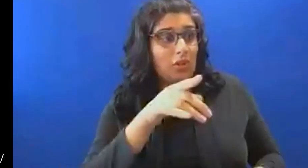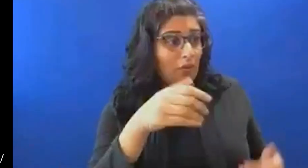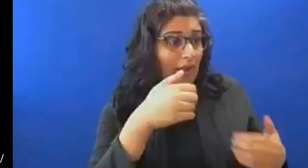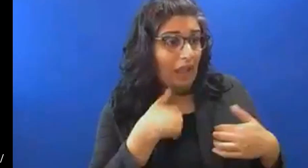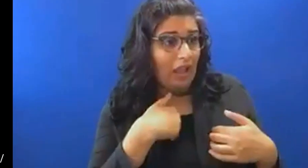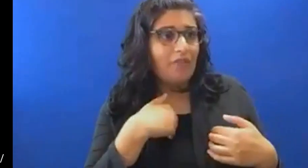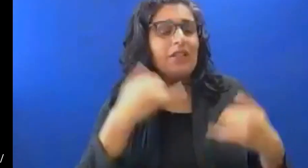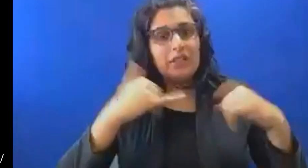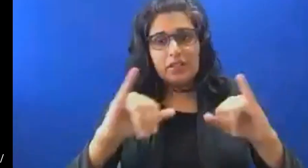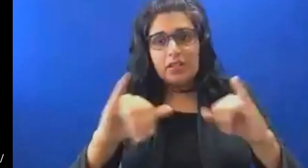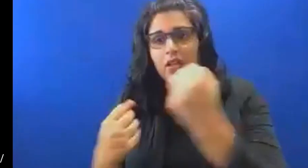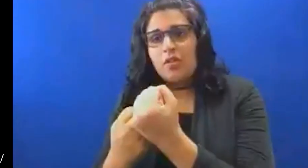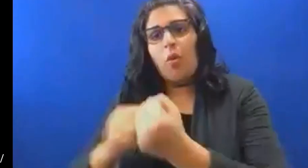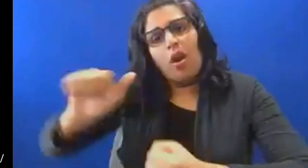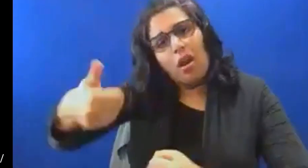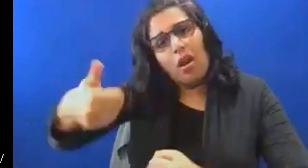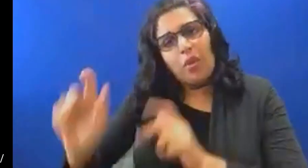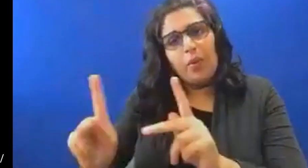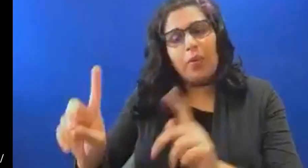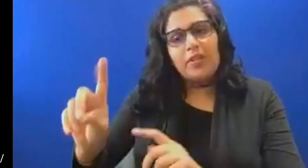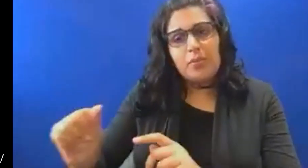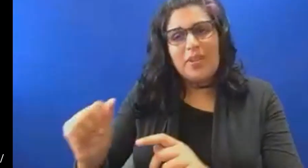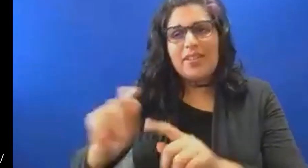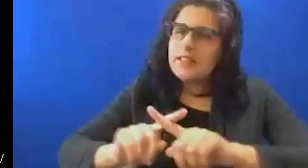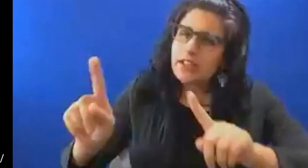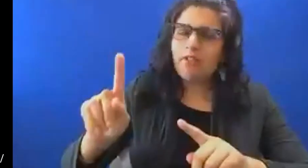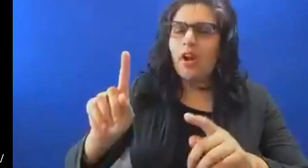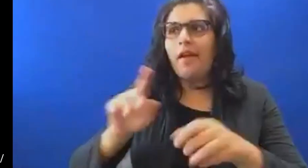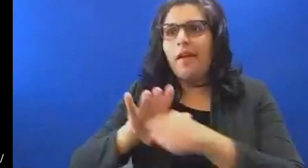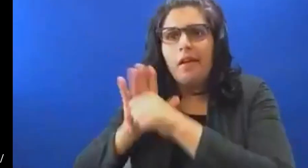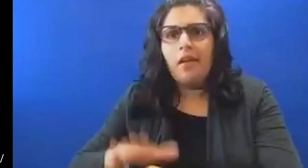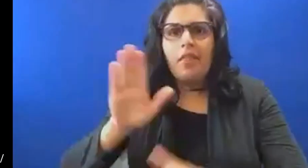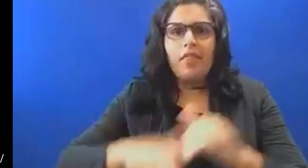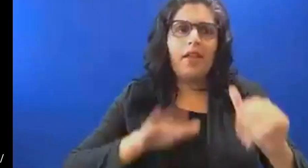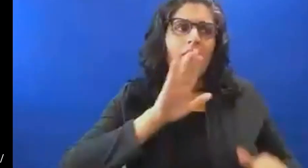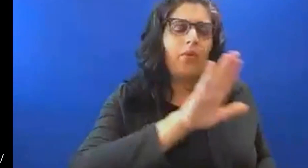This is something that I am constantly practicing and constantly working on because, as cliche